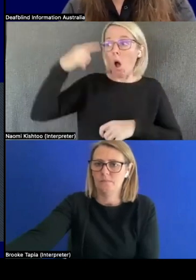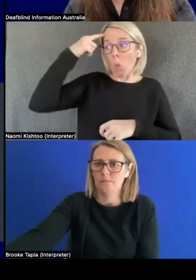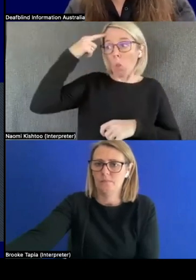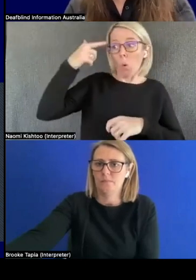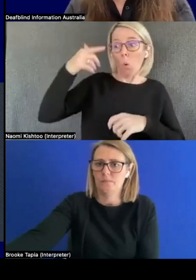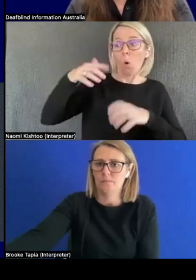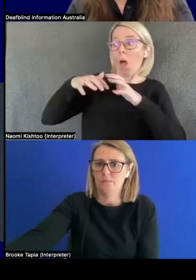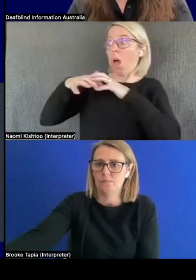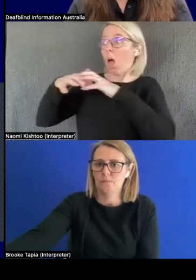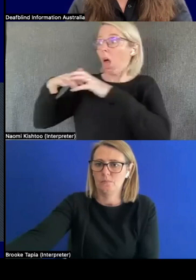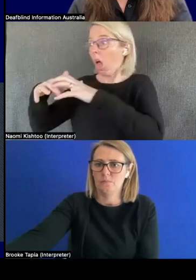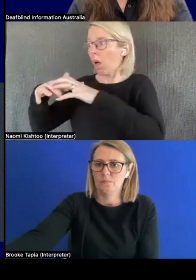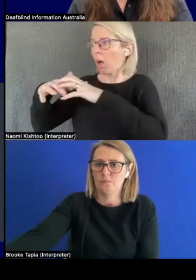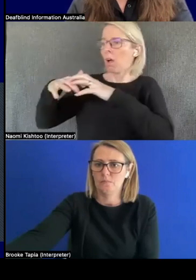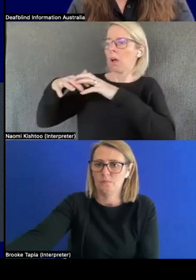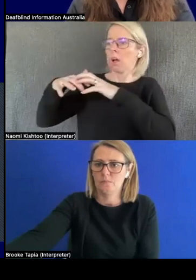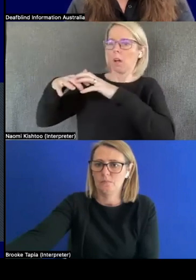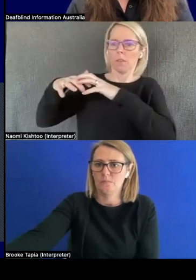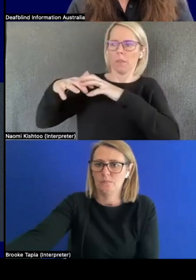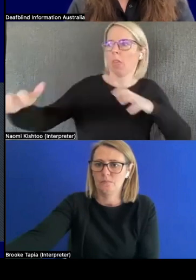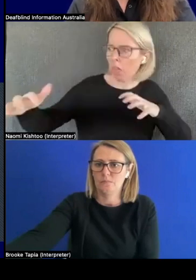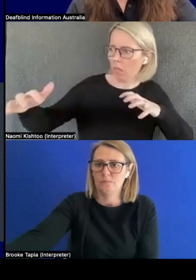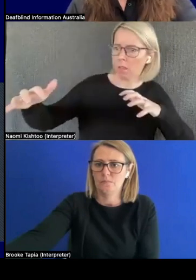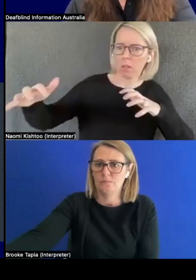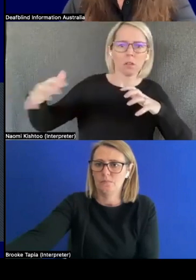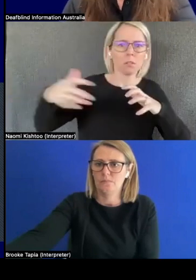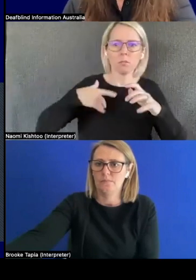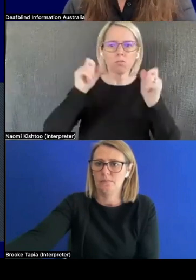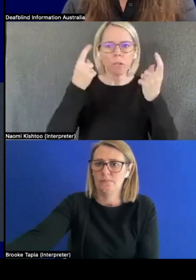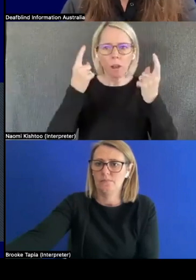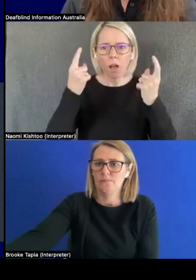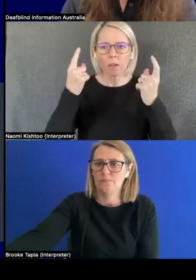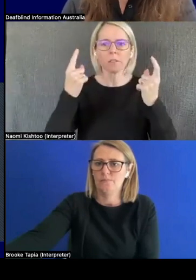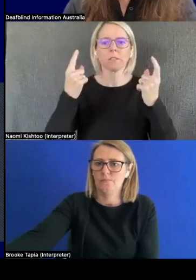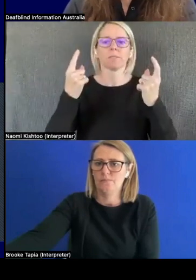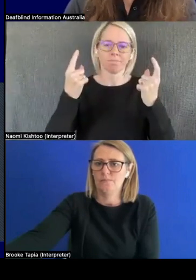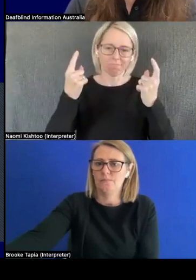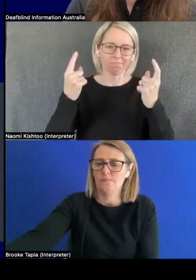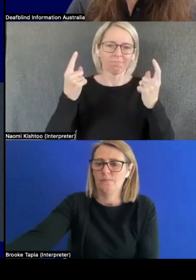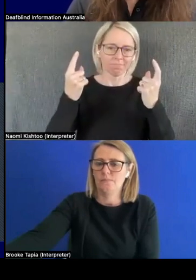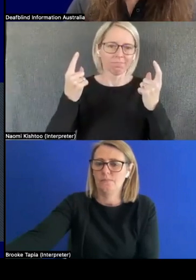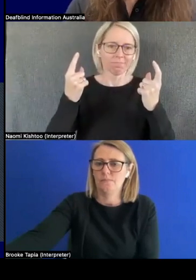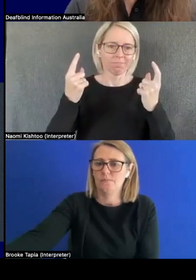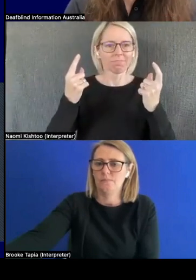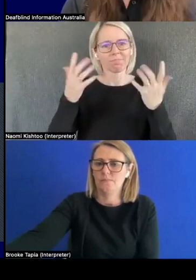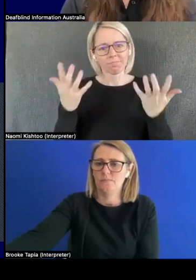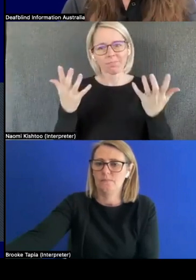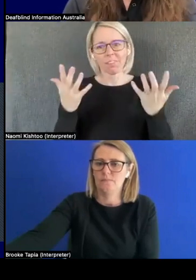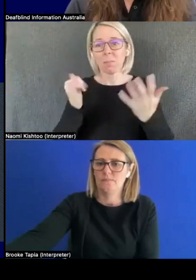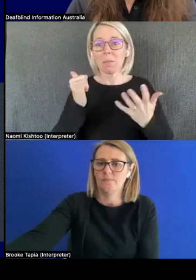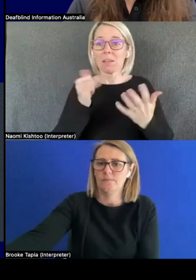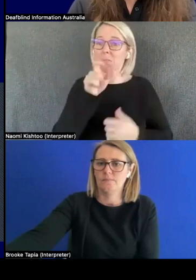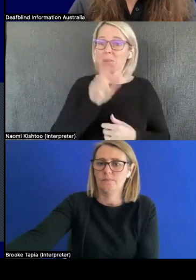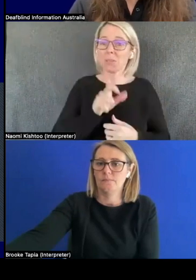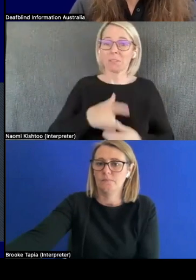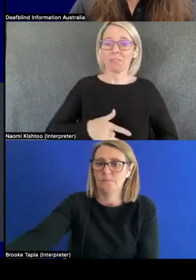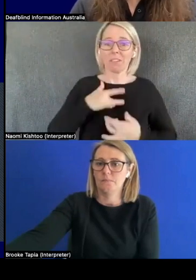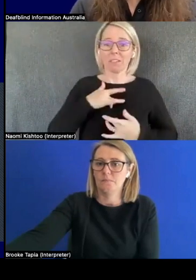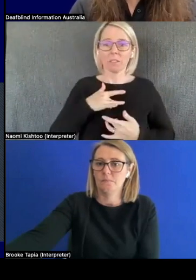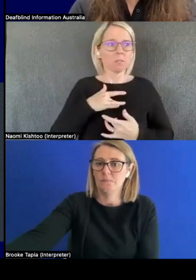hands came off yours”. It might mean, “I’m not used to this, but it doesn’t necessarily mean “I